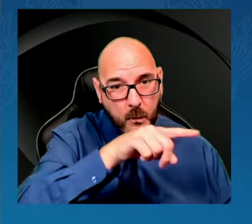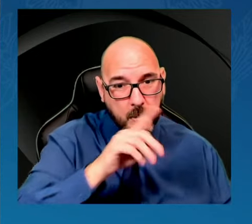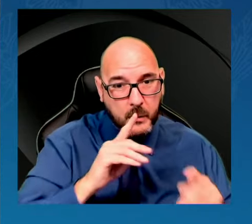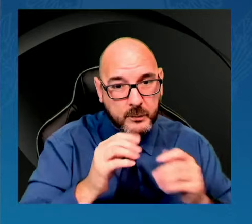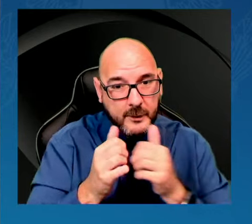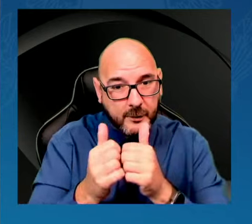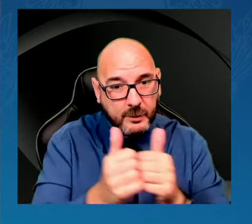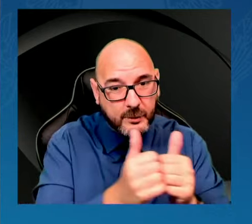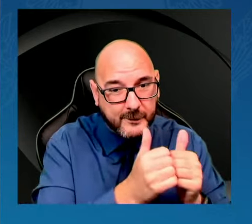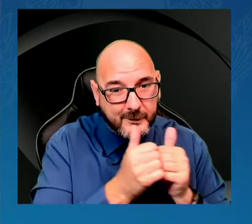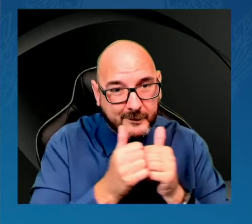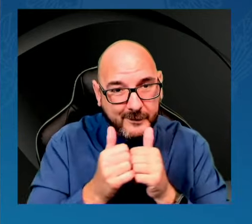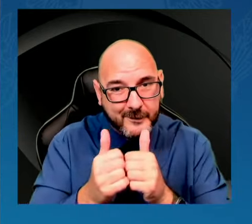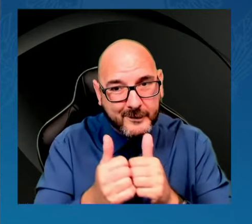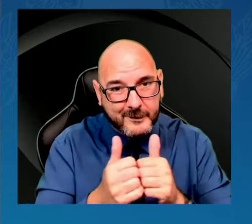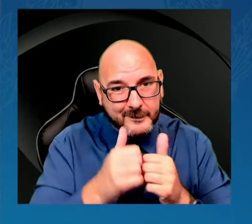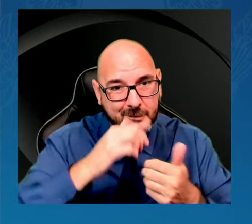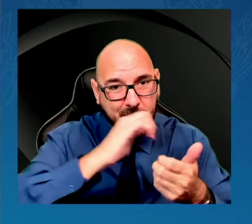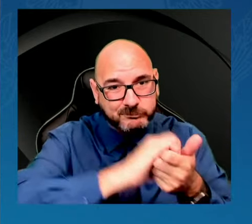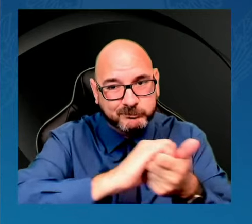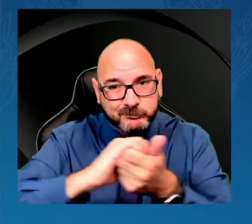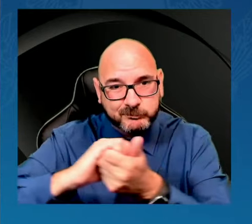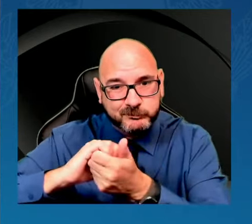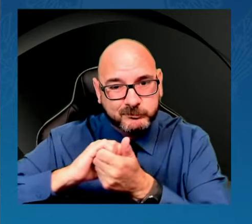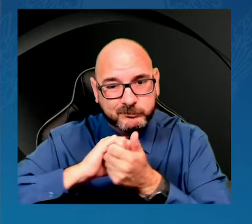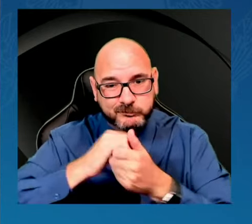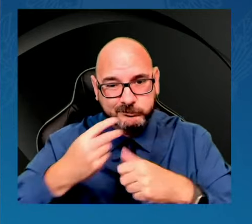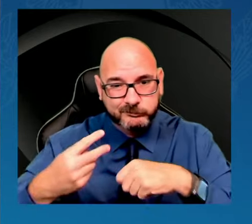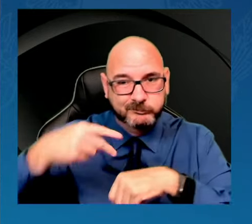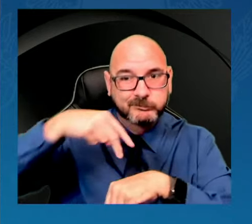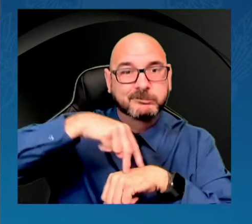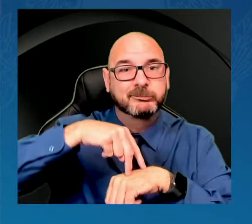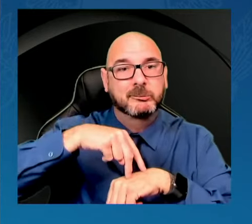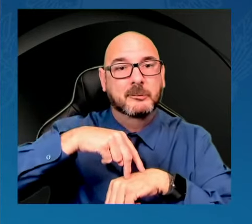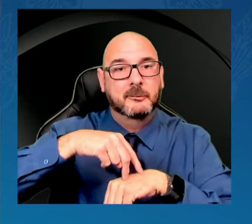And I remain hopeful because I've seen, in my life,